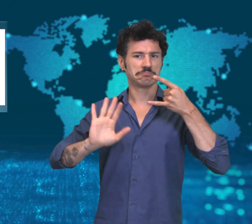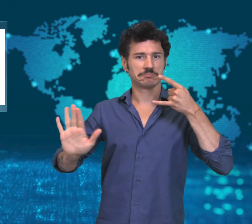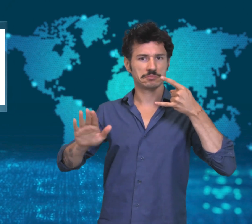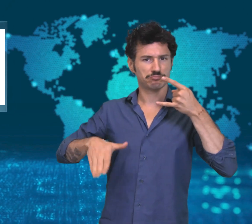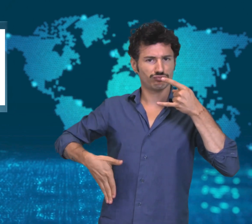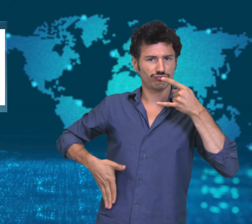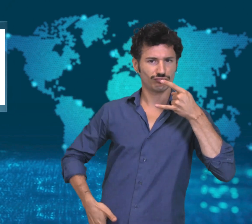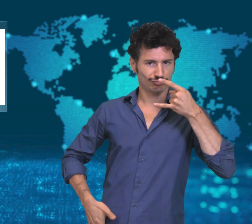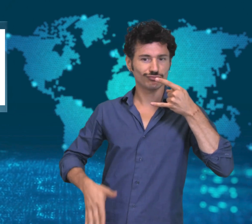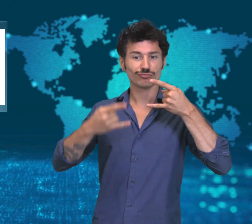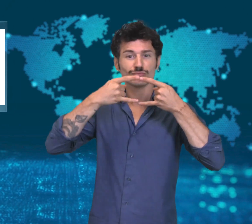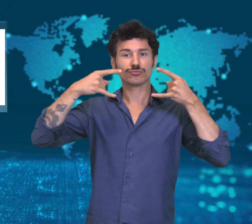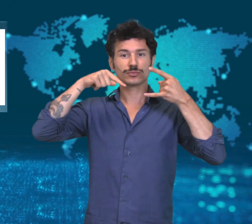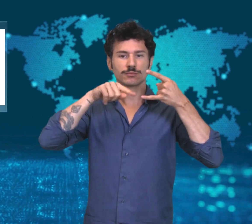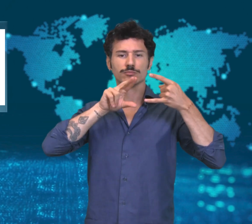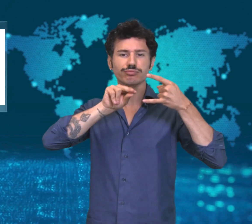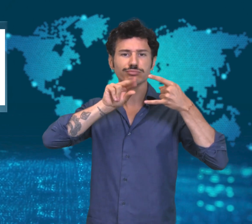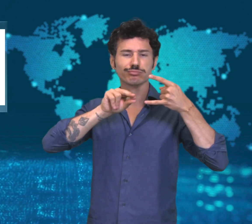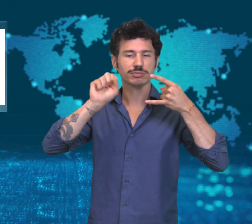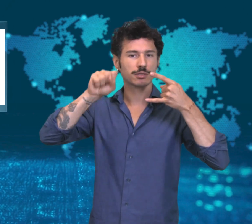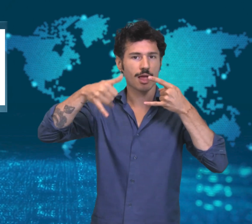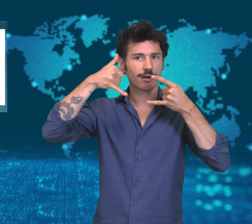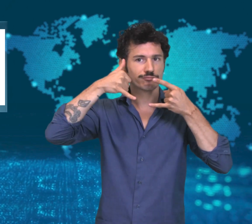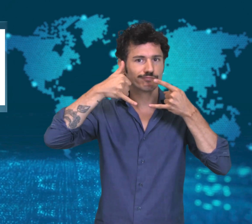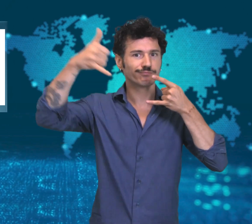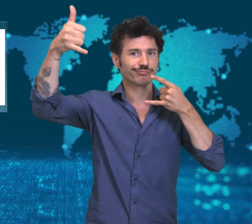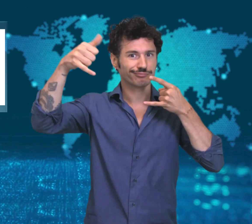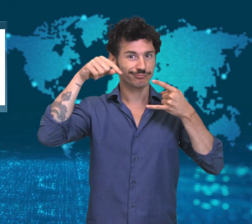Calls can be made with the mask on without